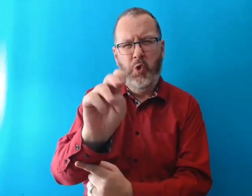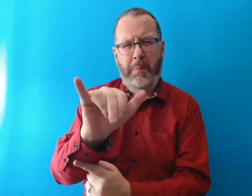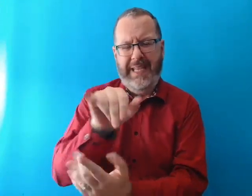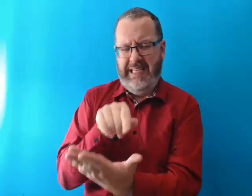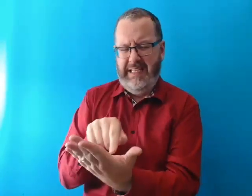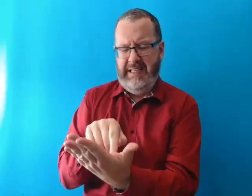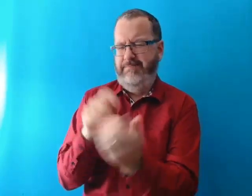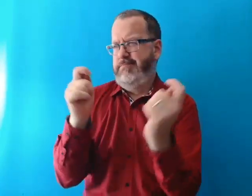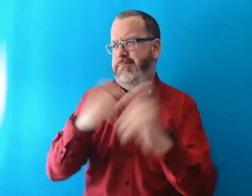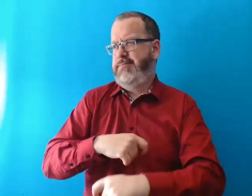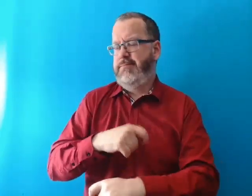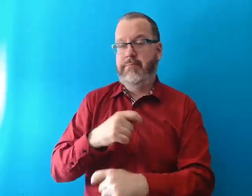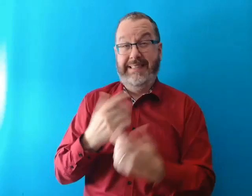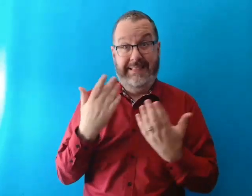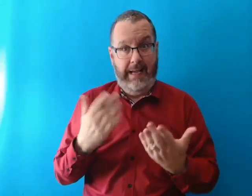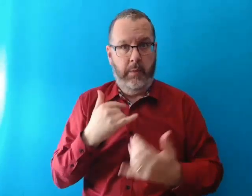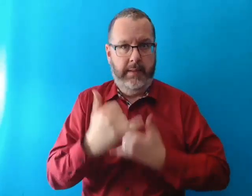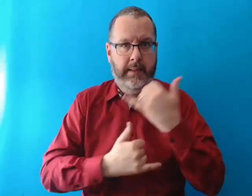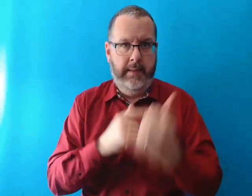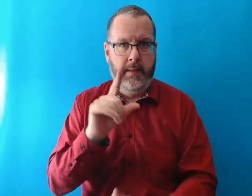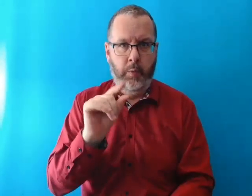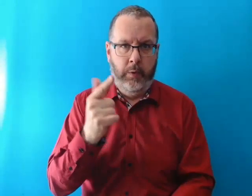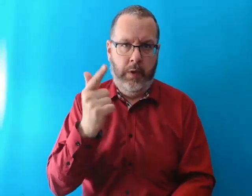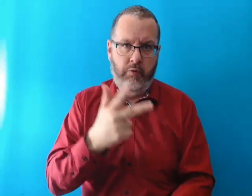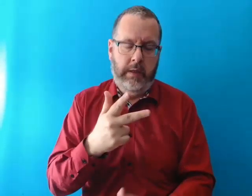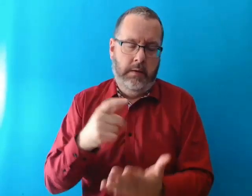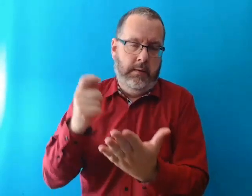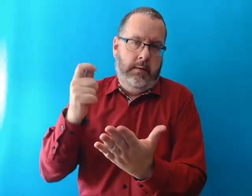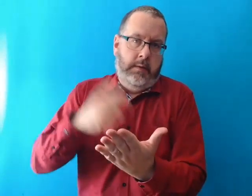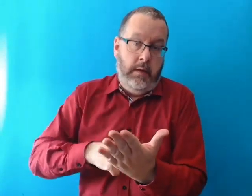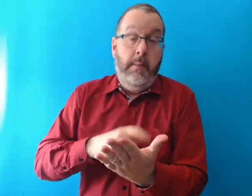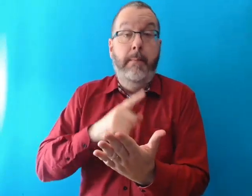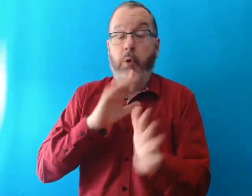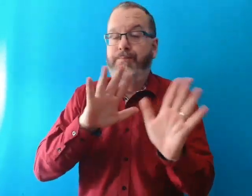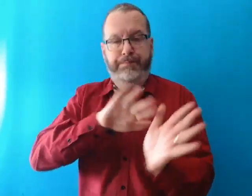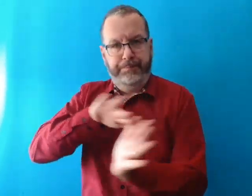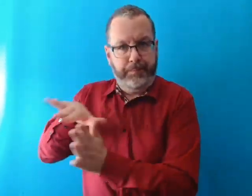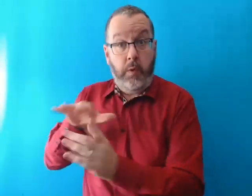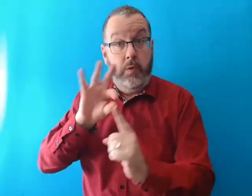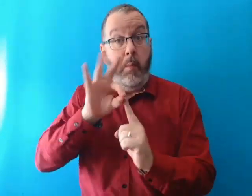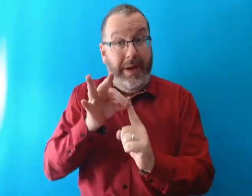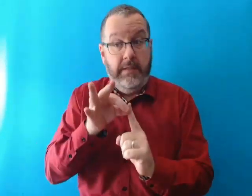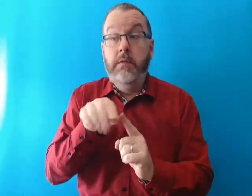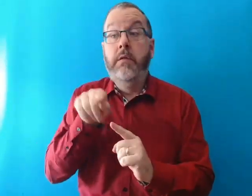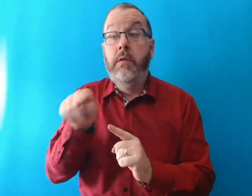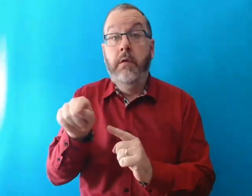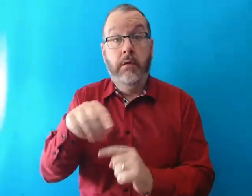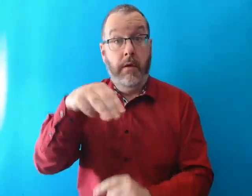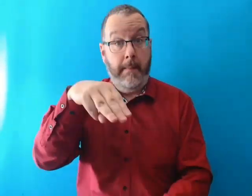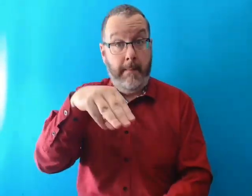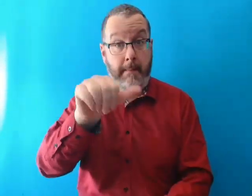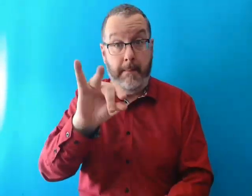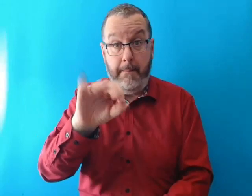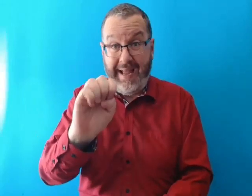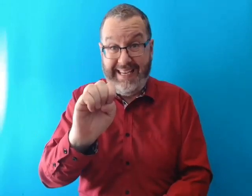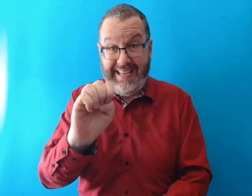The use of the word 'dummy' is obviously a pretty awful thing to read in the year 2023.